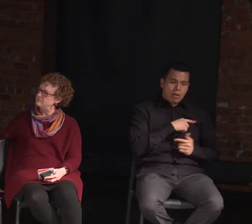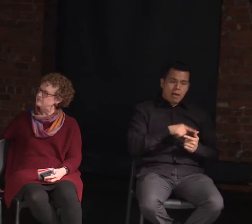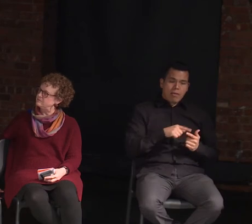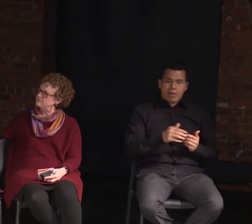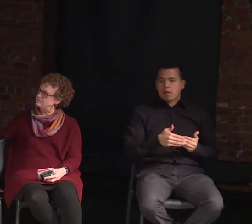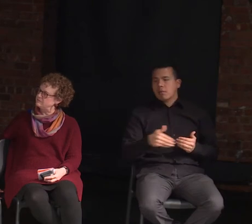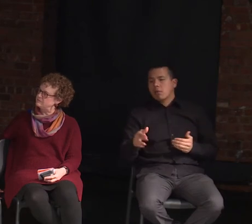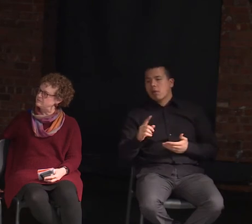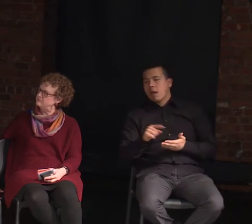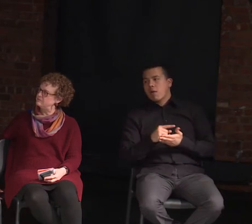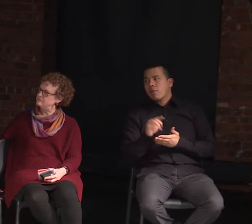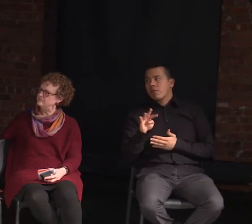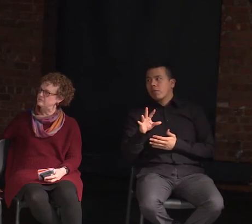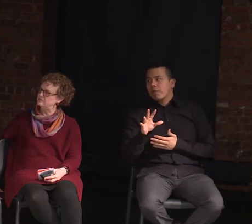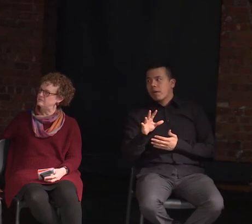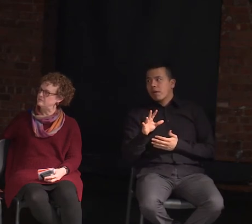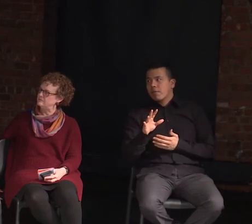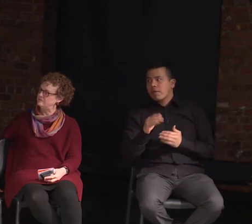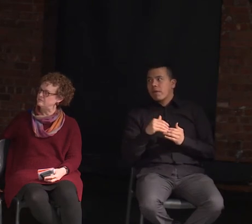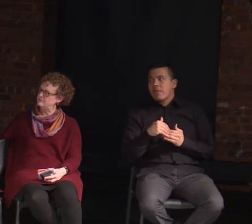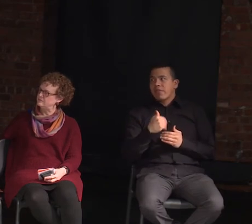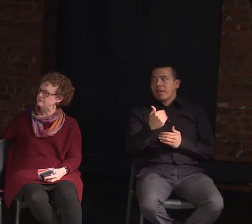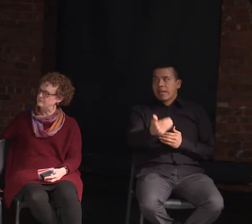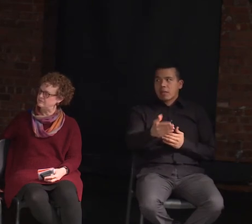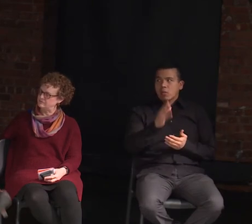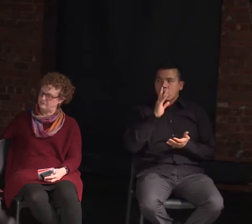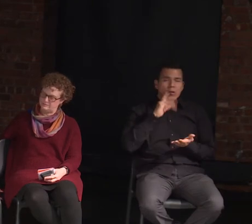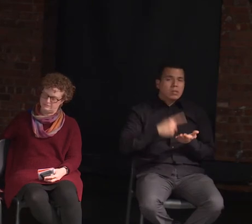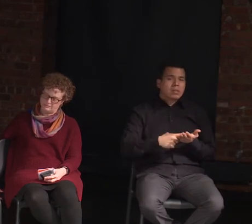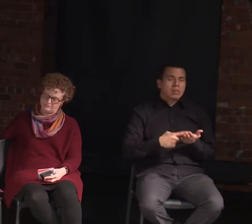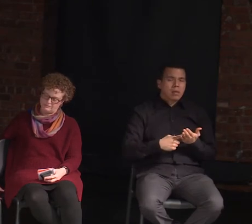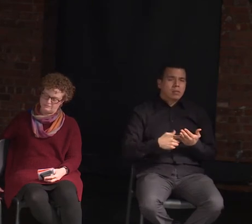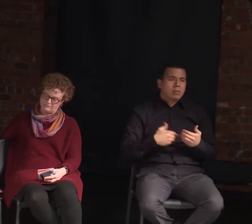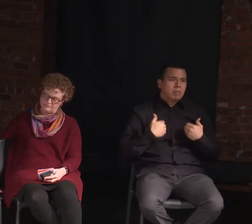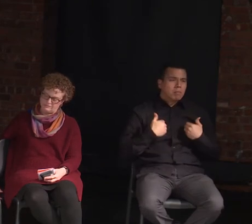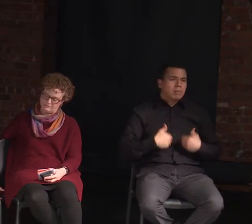The next one is going to be about #MeToo and about the arts, we haven't set that exact